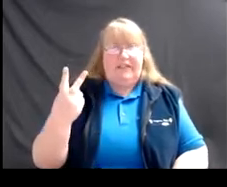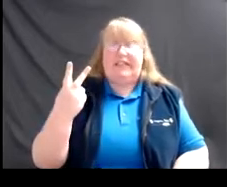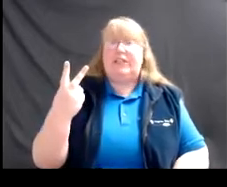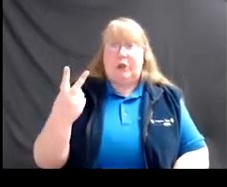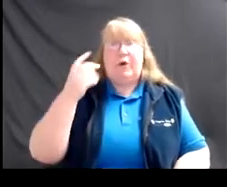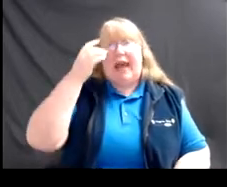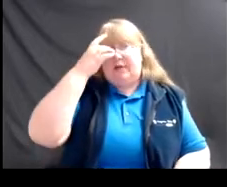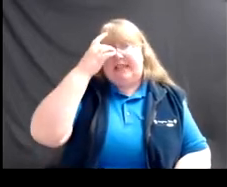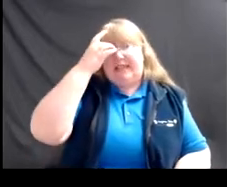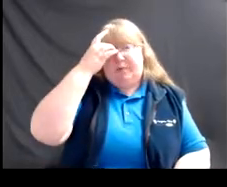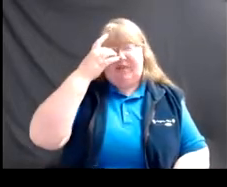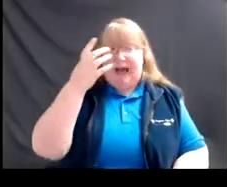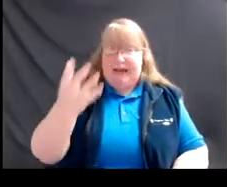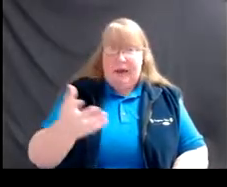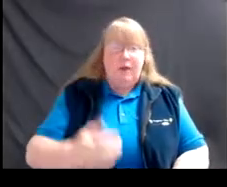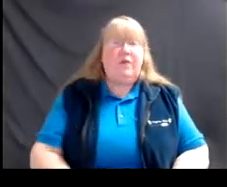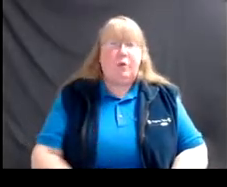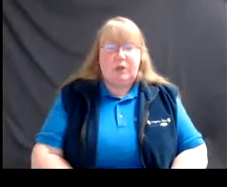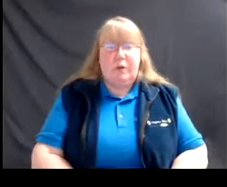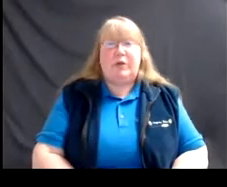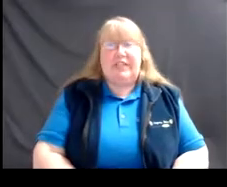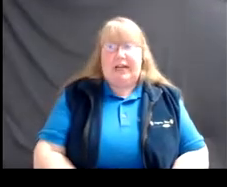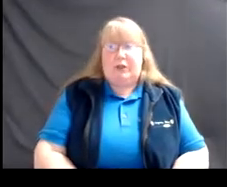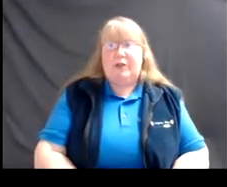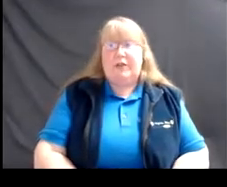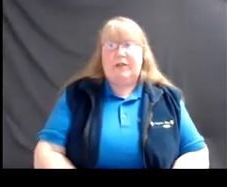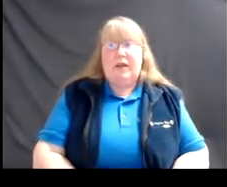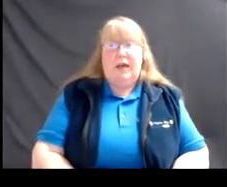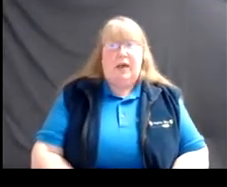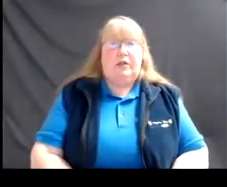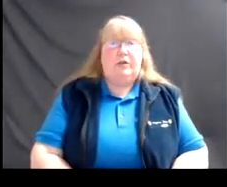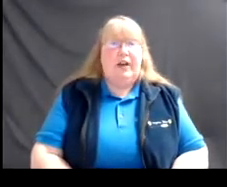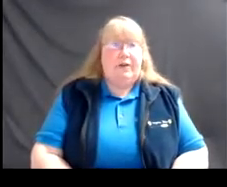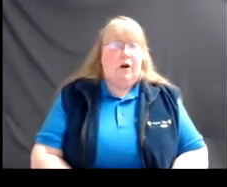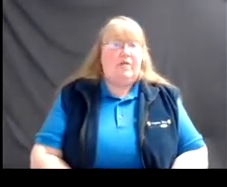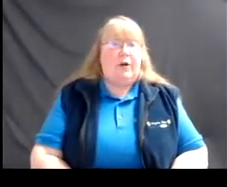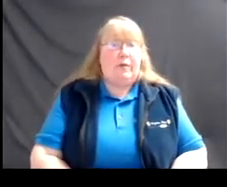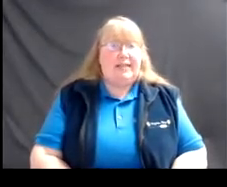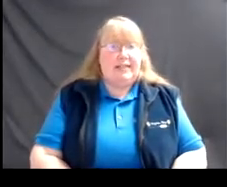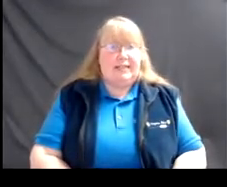least two counties that provide visual smoke detectors to deaf and hard of hearing residents.